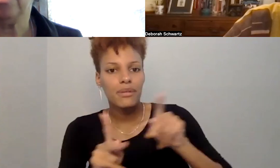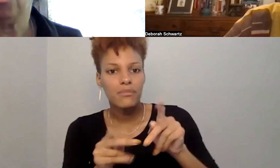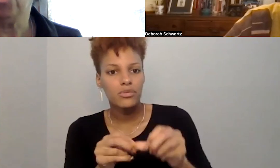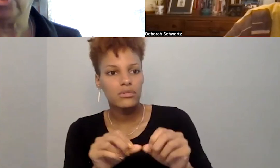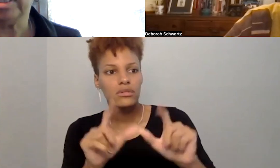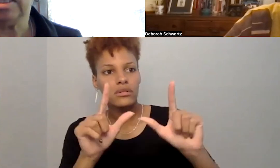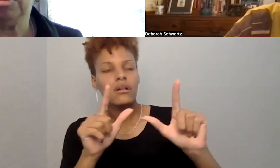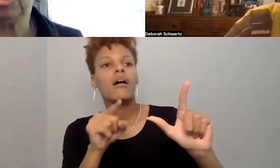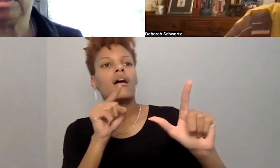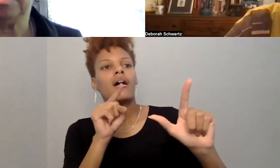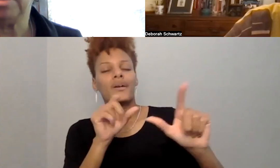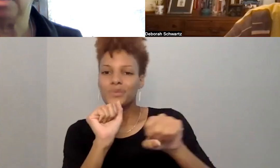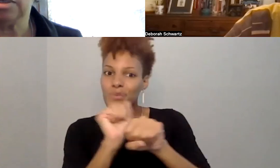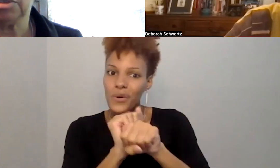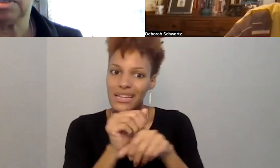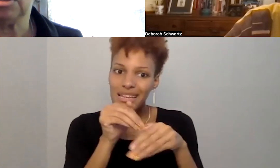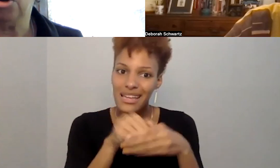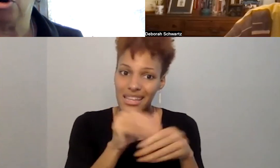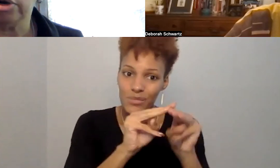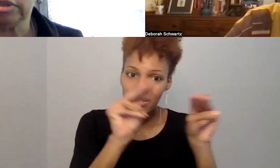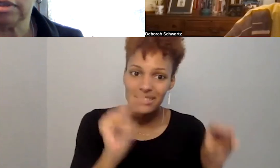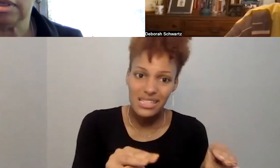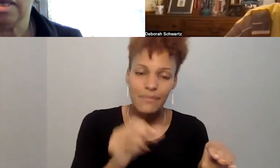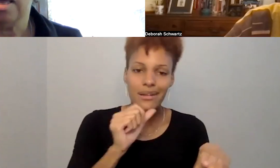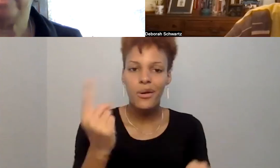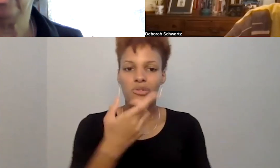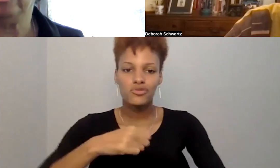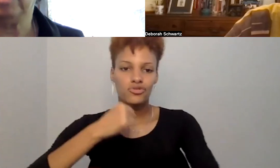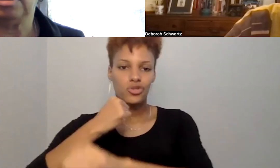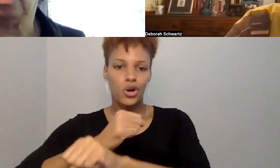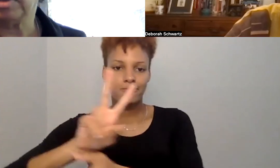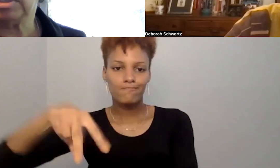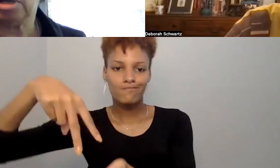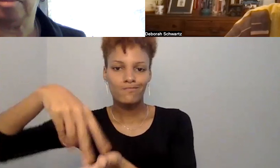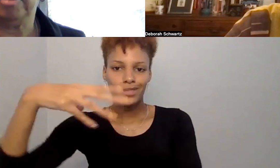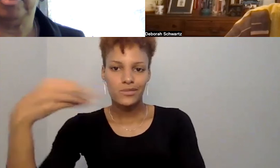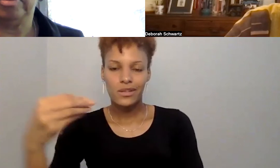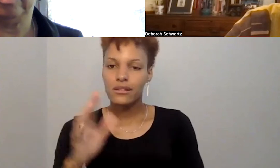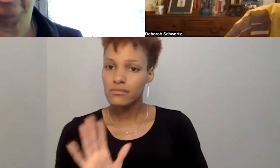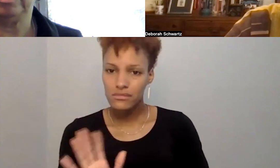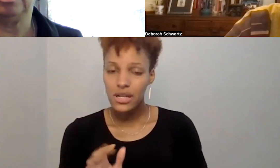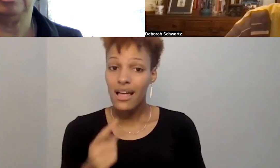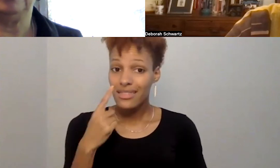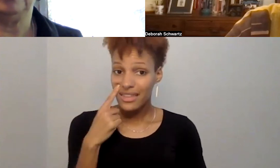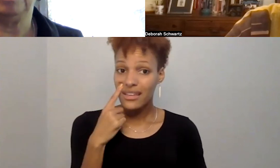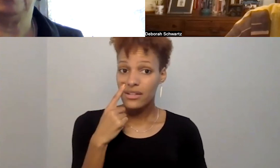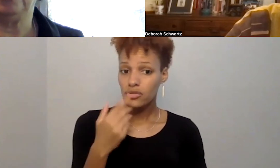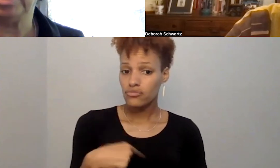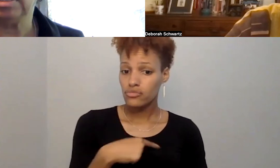working in the museum, and not just as guards. I think we've done a great job of bringing in